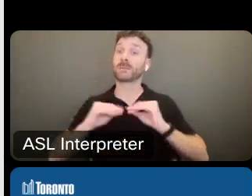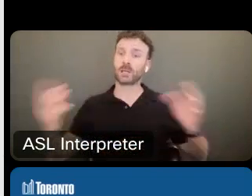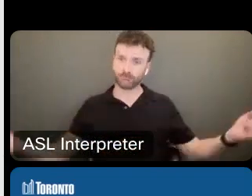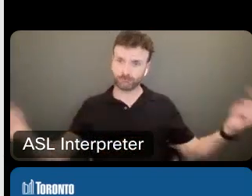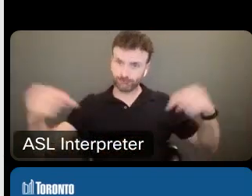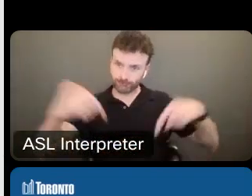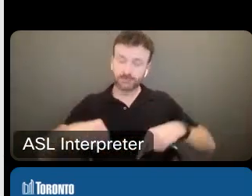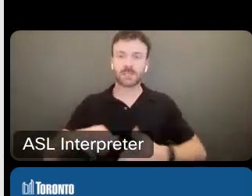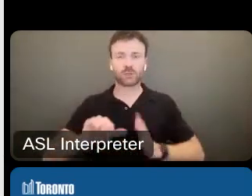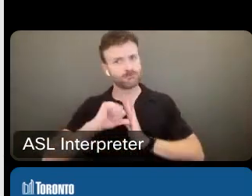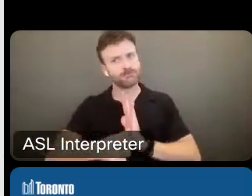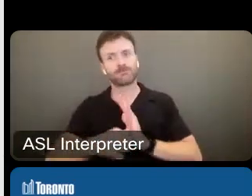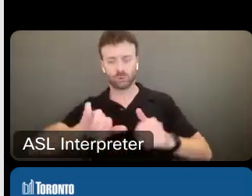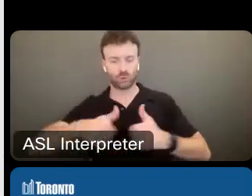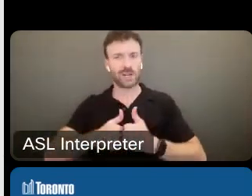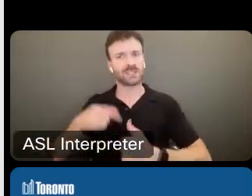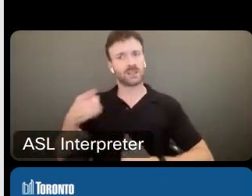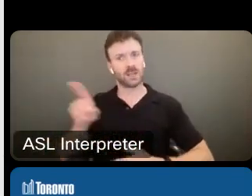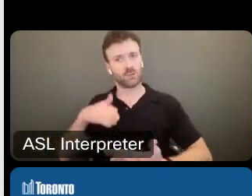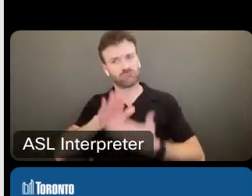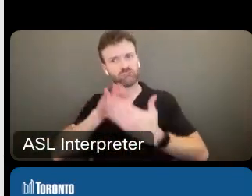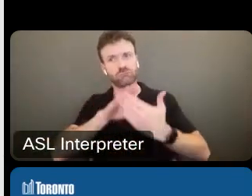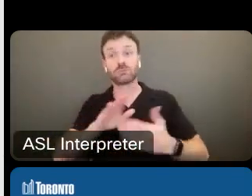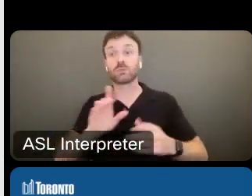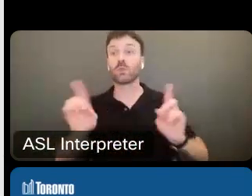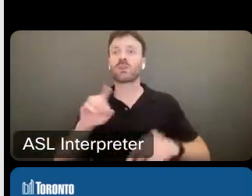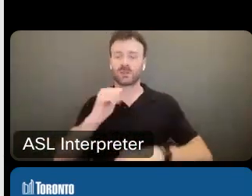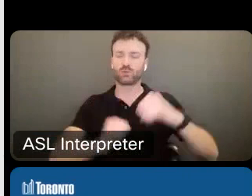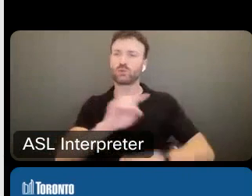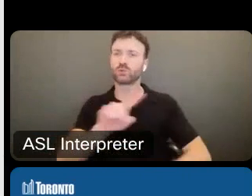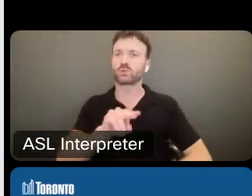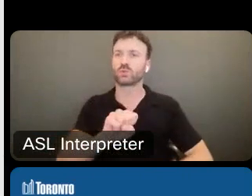that they were facing in construction zones and that were seen to be increasing quickly